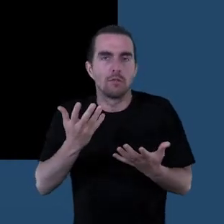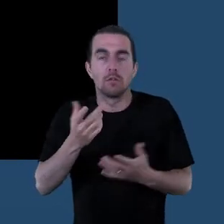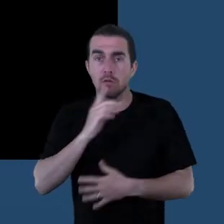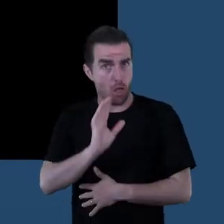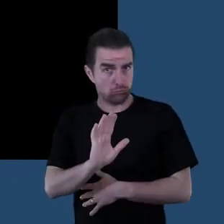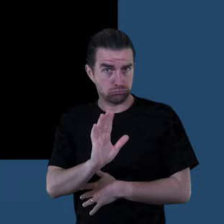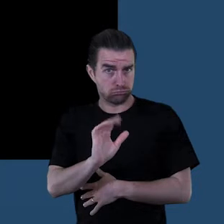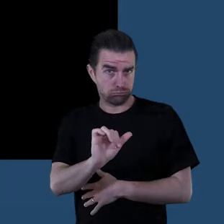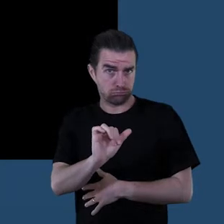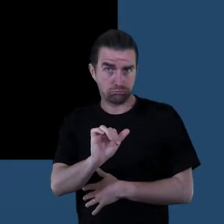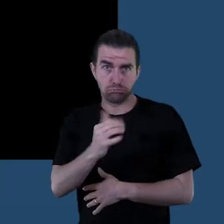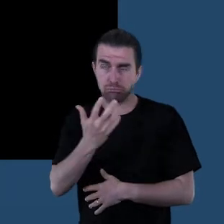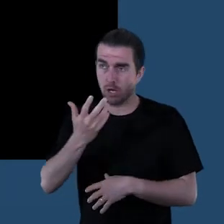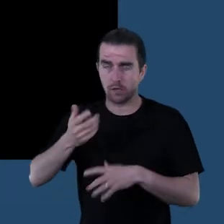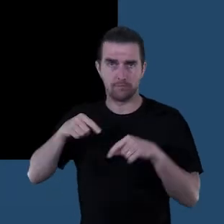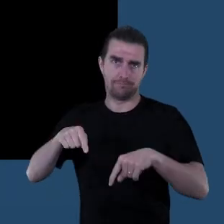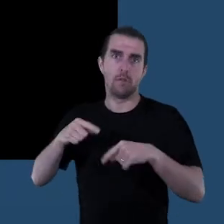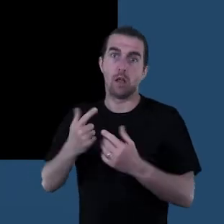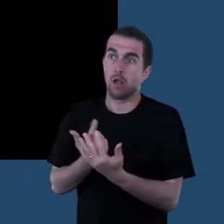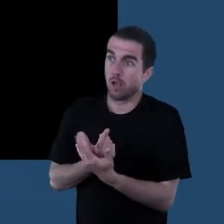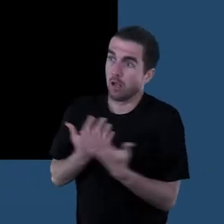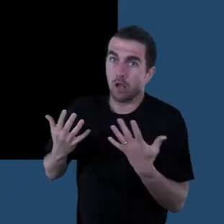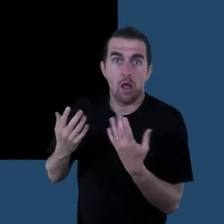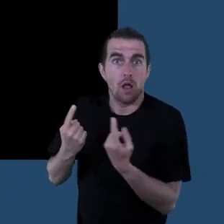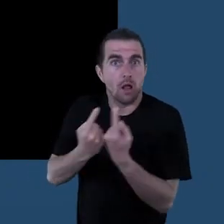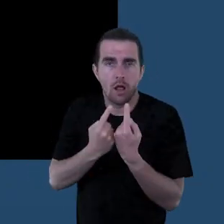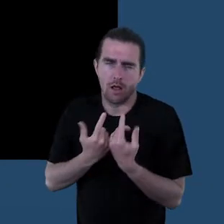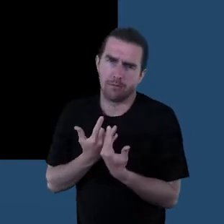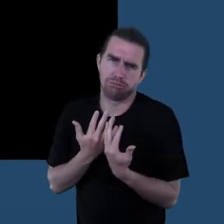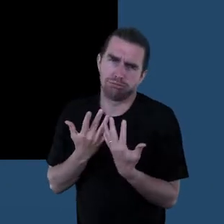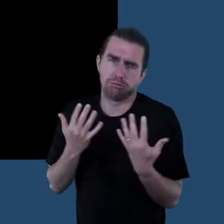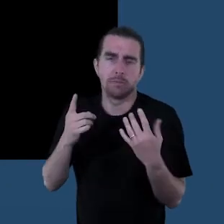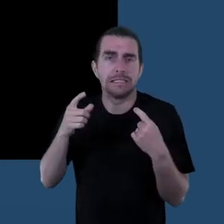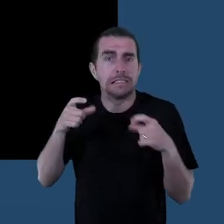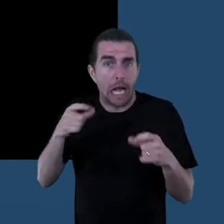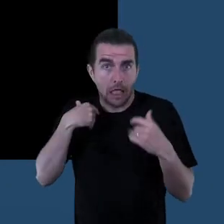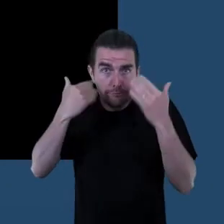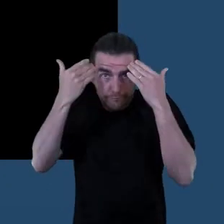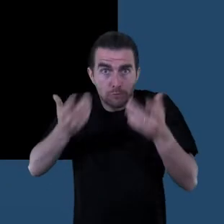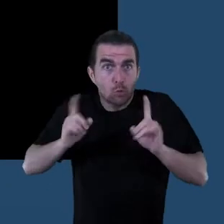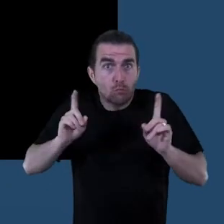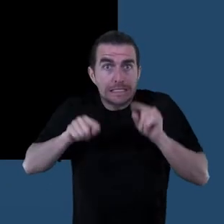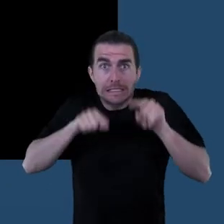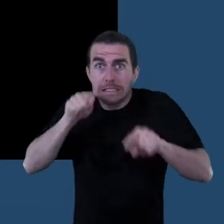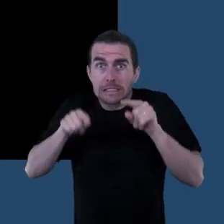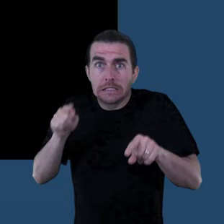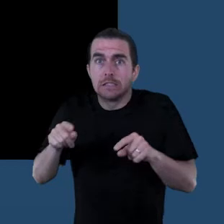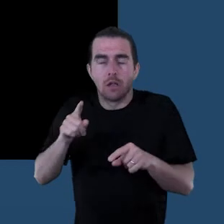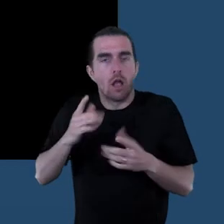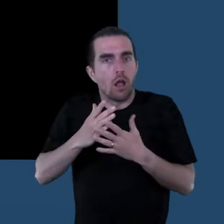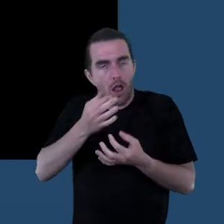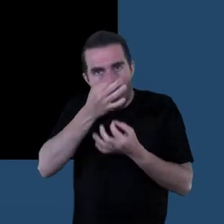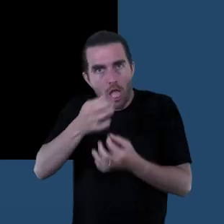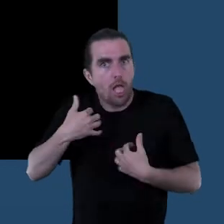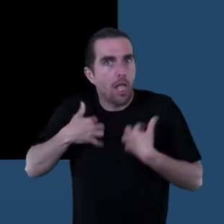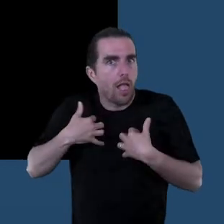No, absolutely. Such a diverse collection. There are many unsolved mysteries, which is part of the fascination of working on them,